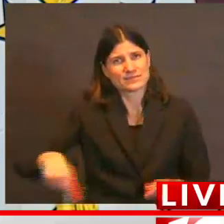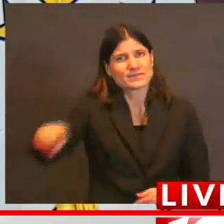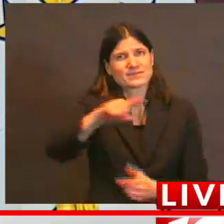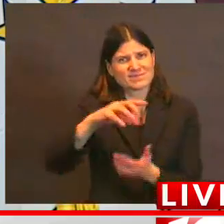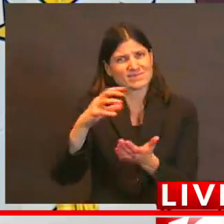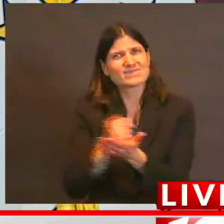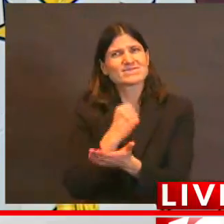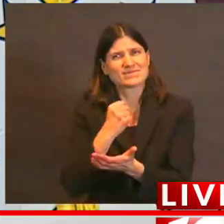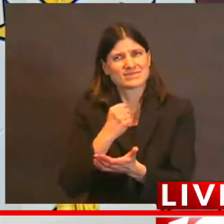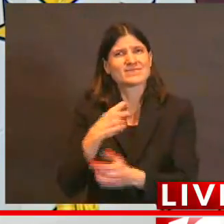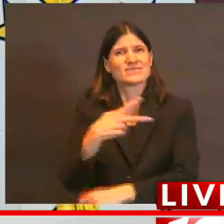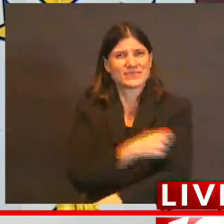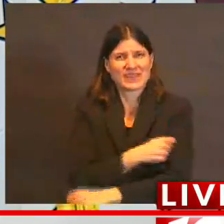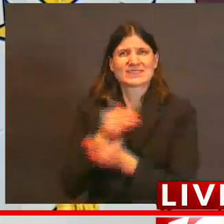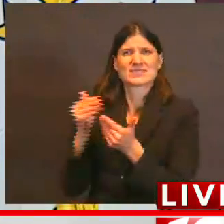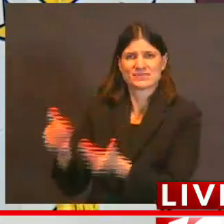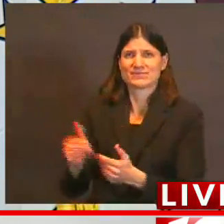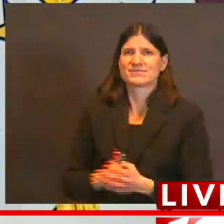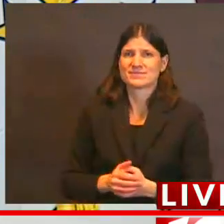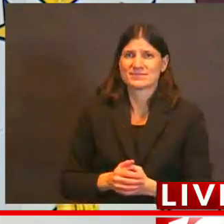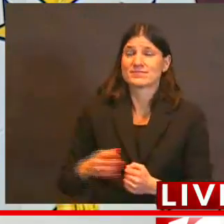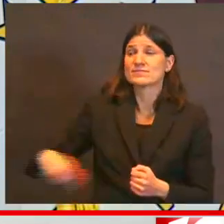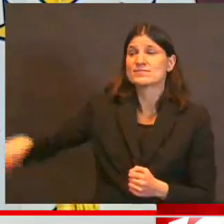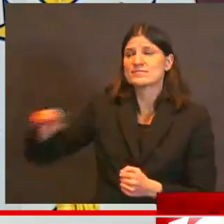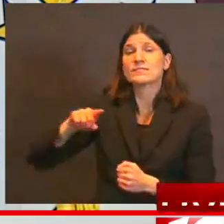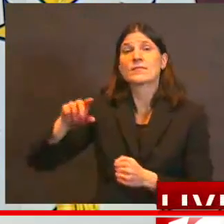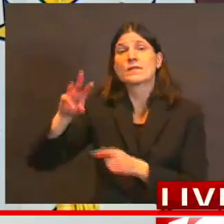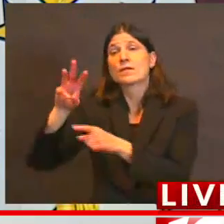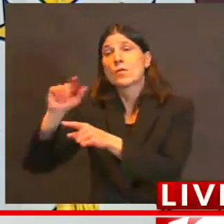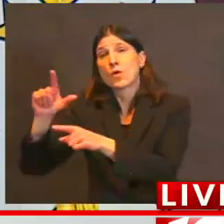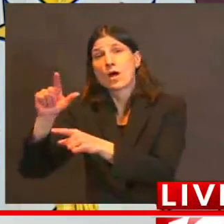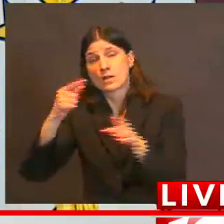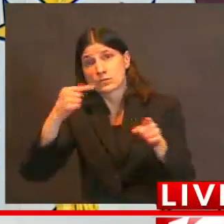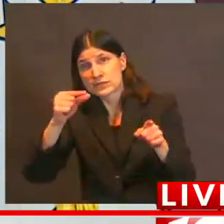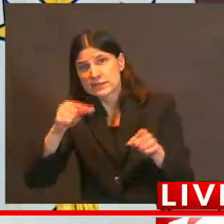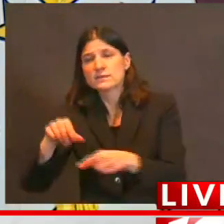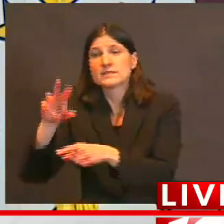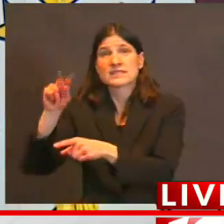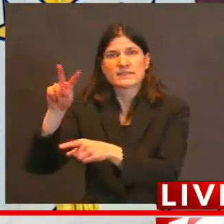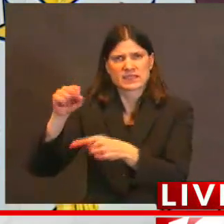STAFF TO PLEASE TAKE ADVANTAGE EACH OF THOSE 3 VISITS OF GETTING VACCINATED THIS WAS